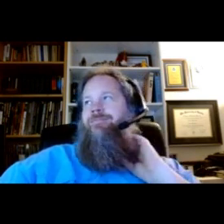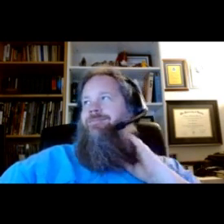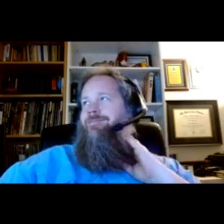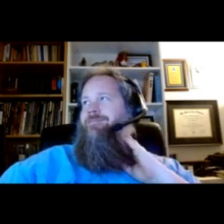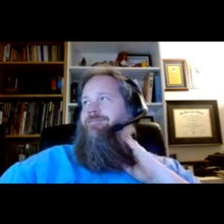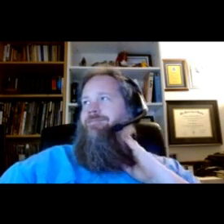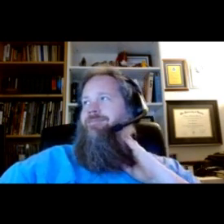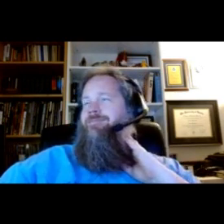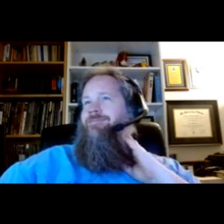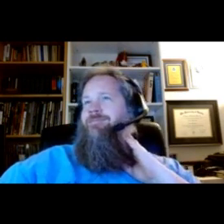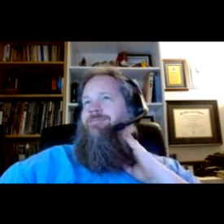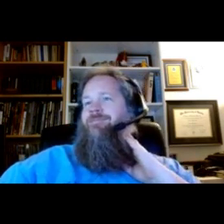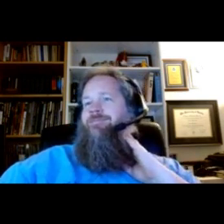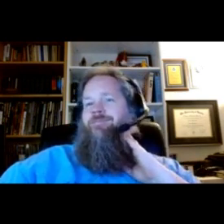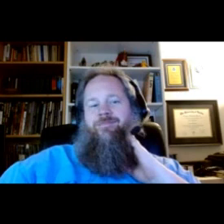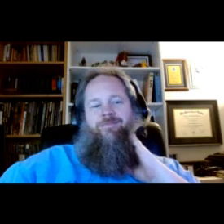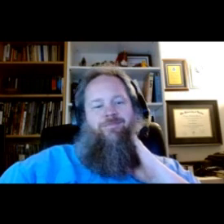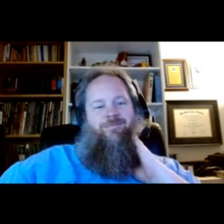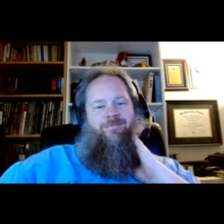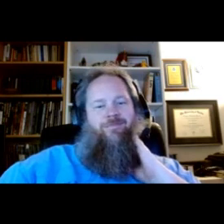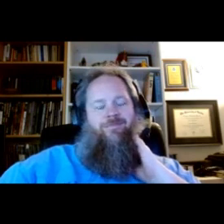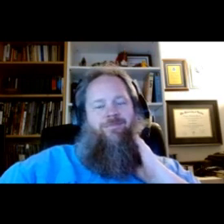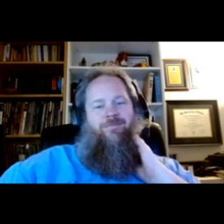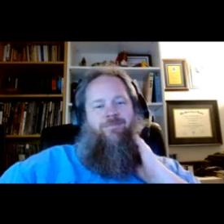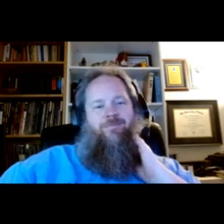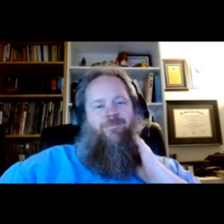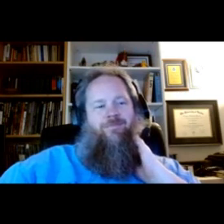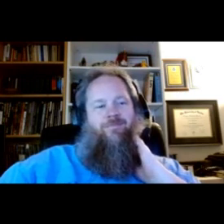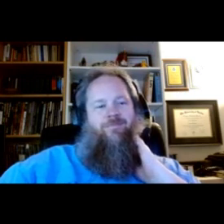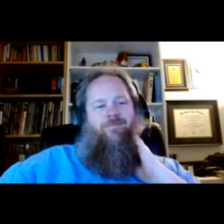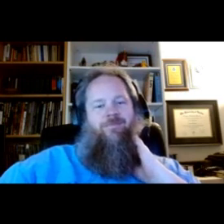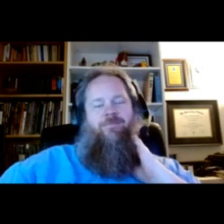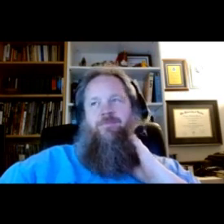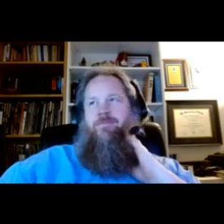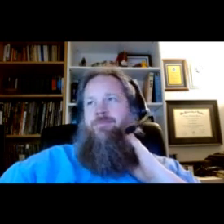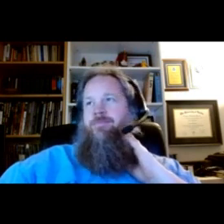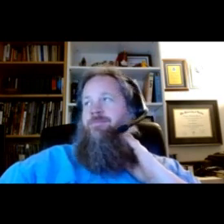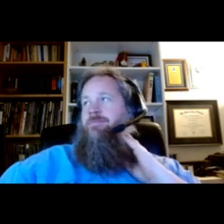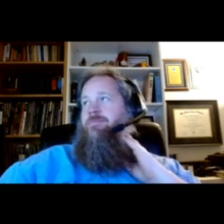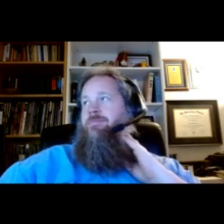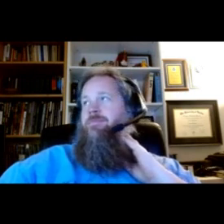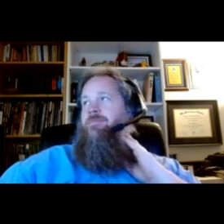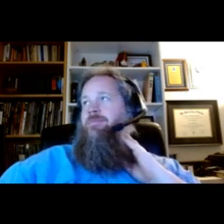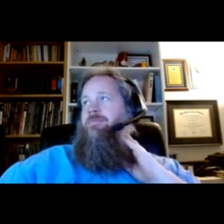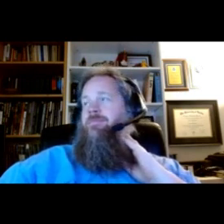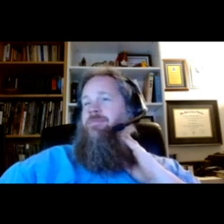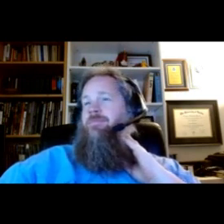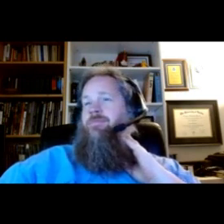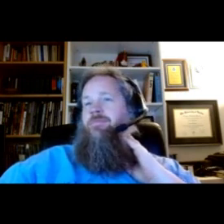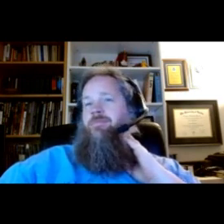some funding opportunities use a pay for performance award model. Does the IRA Climate-Ready Workforce program determine